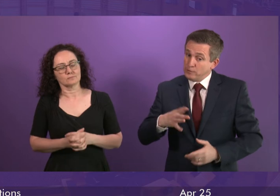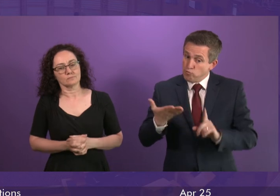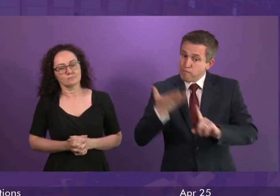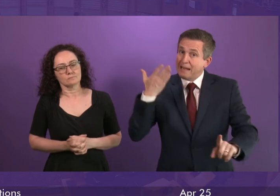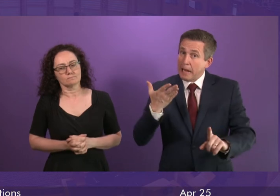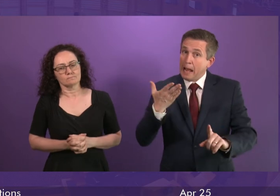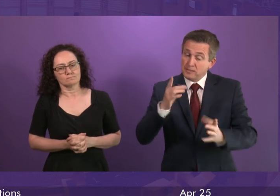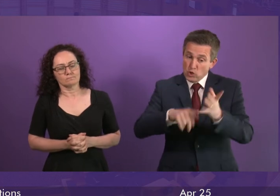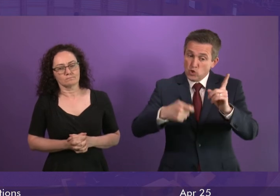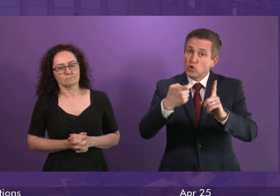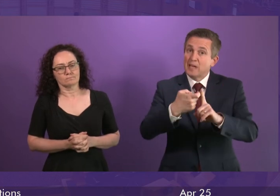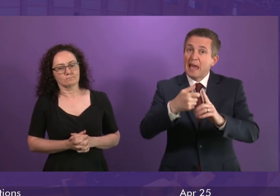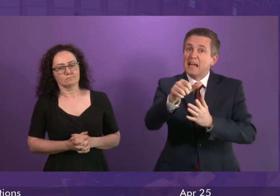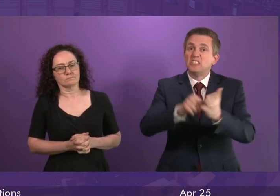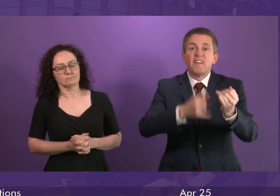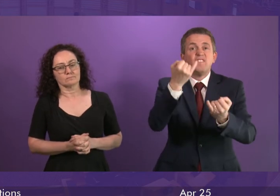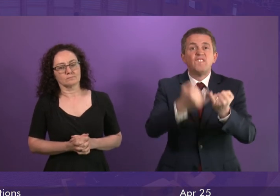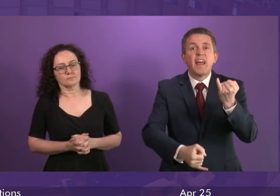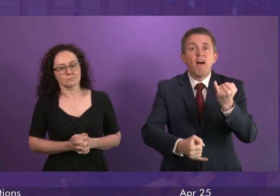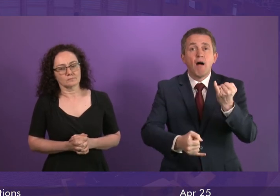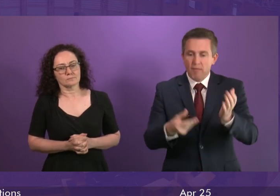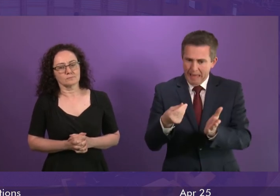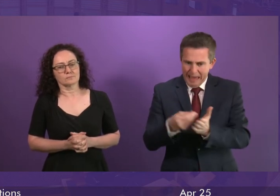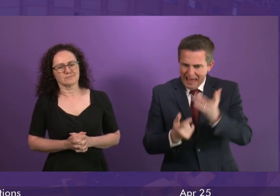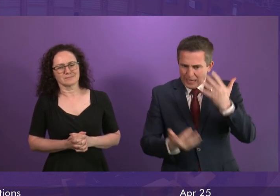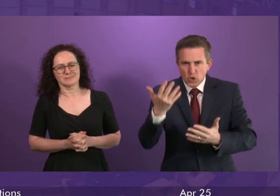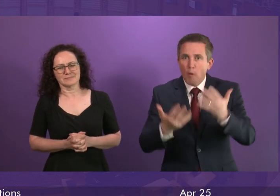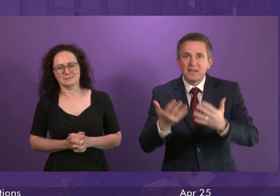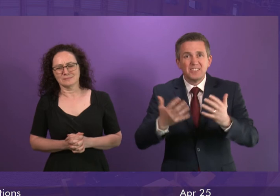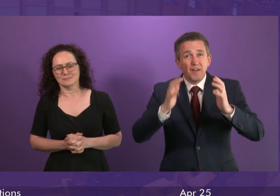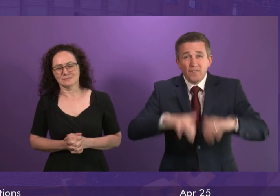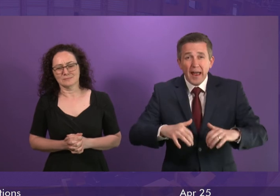UK Government agenda, with its brutal austerity economics. The UK Government has banned onshore